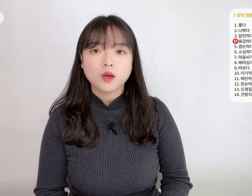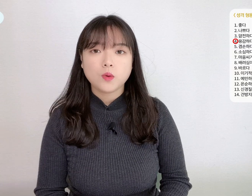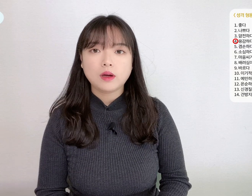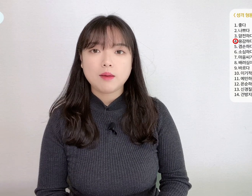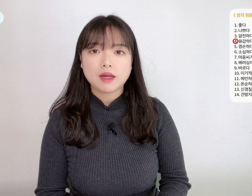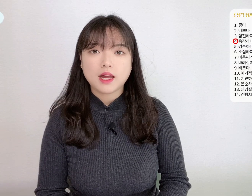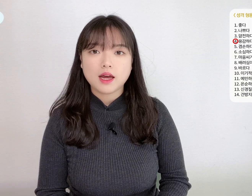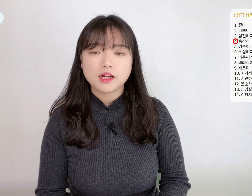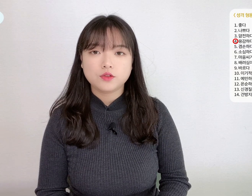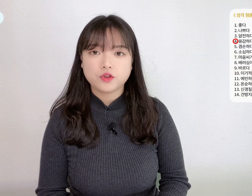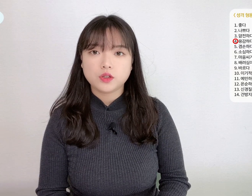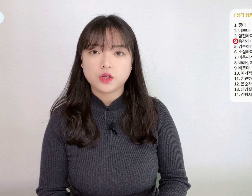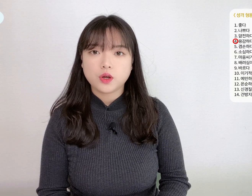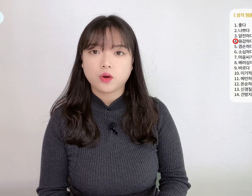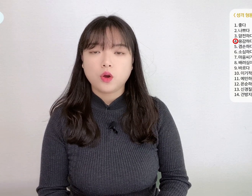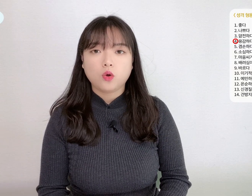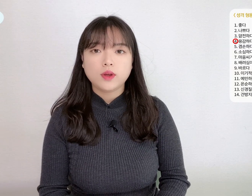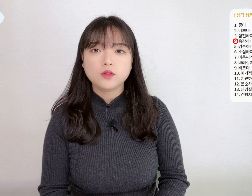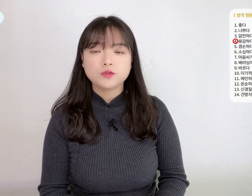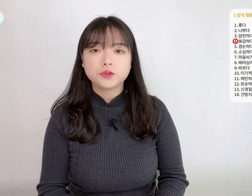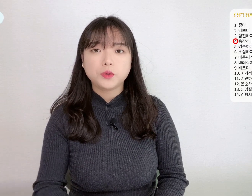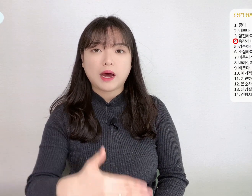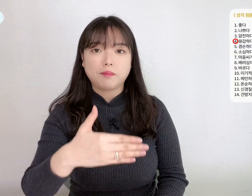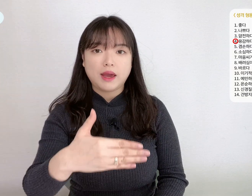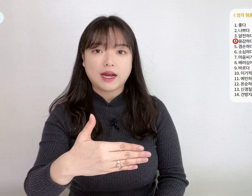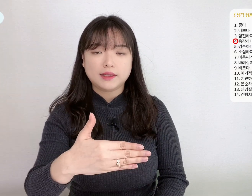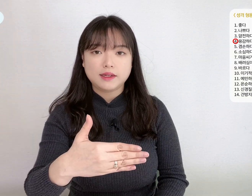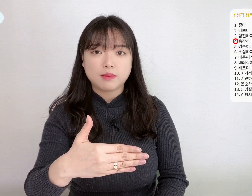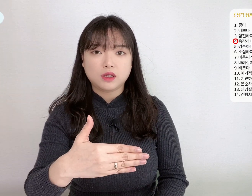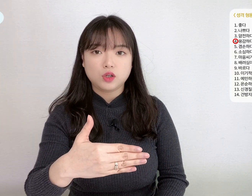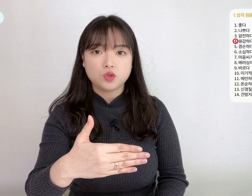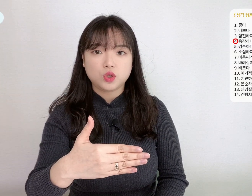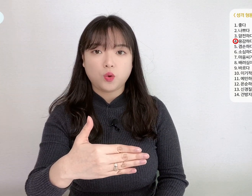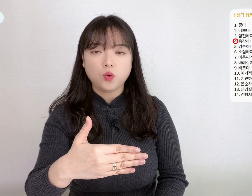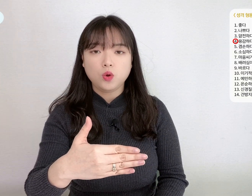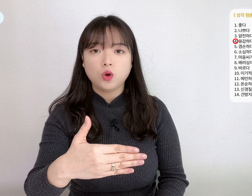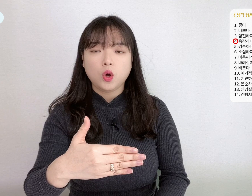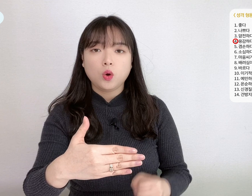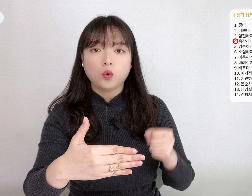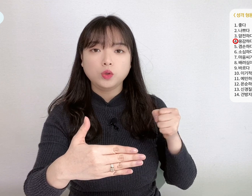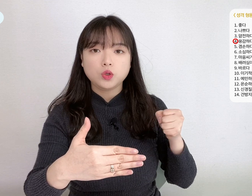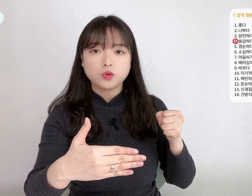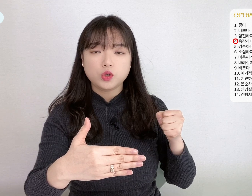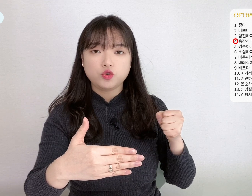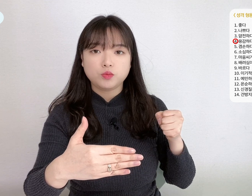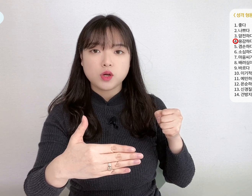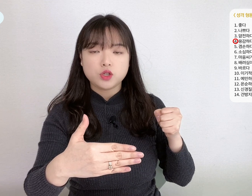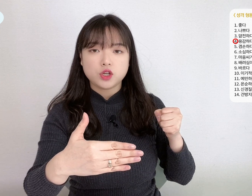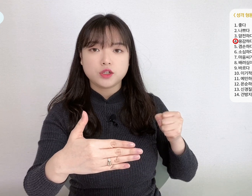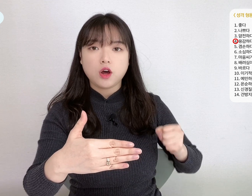What is the sign language for [brave]? Make a guard in front of you with your left hand, and with your right hand